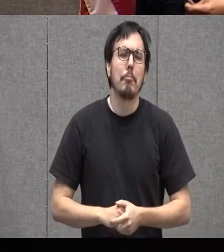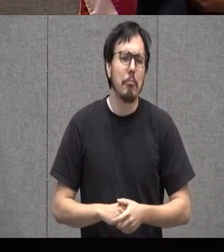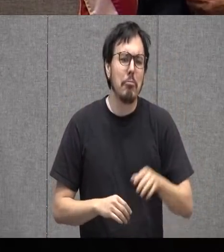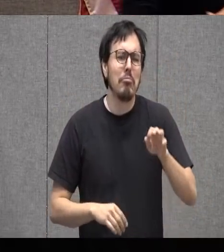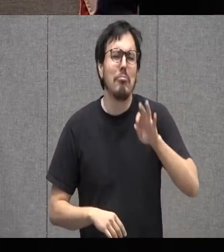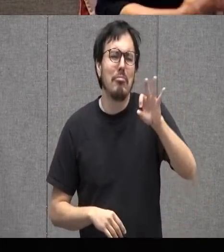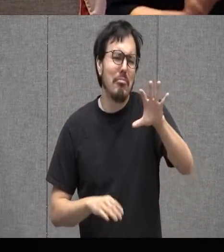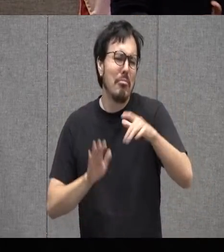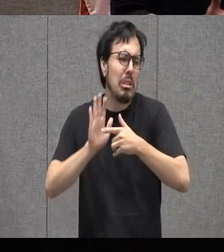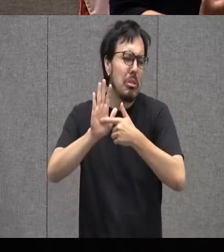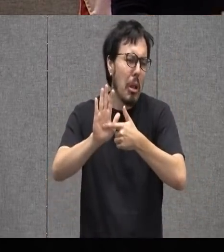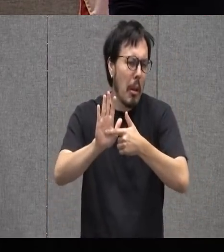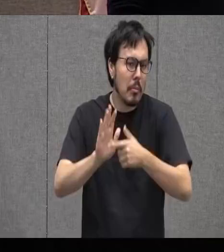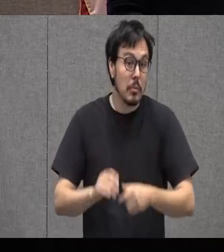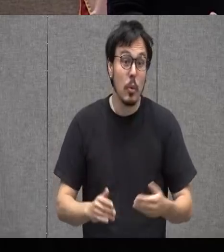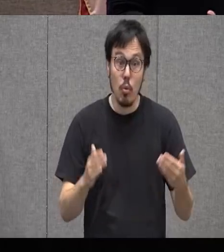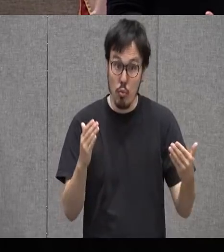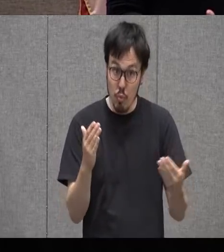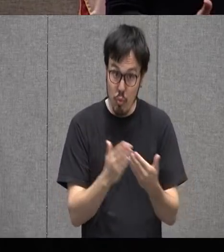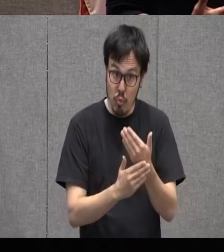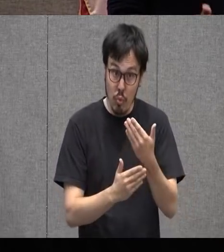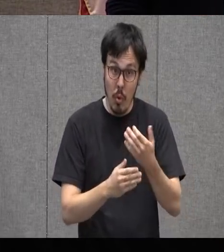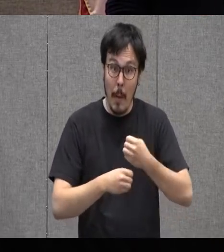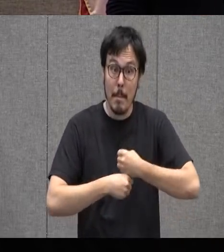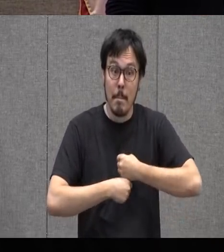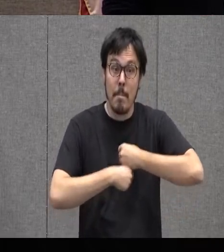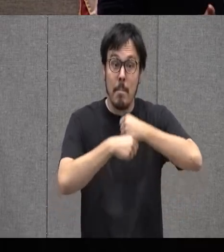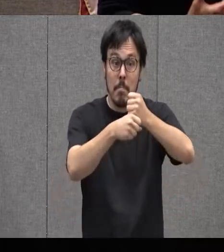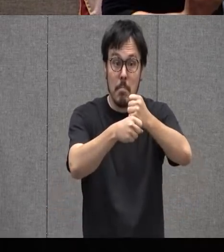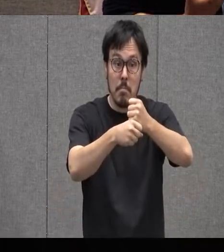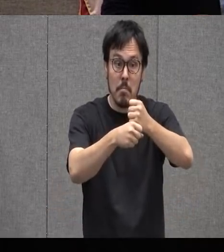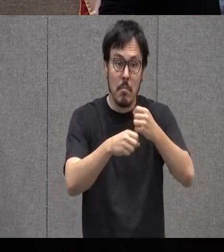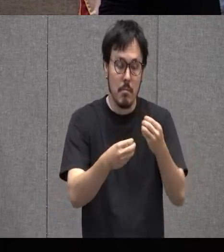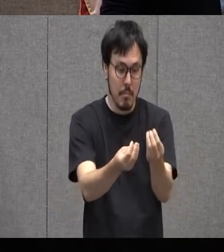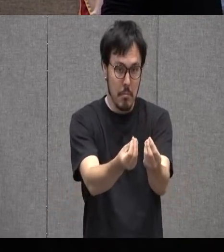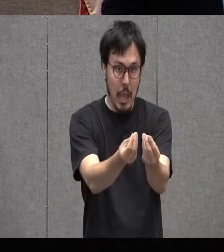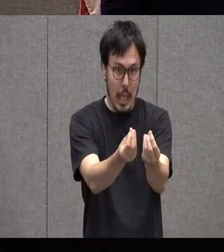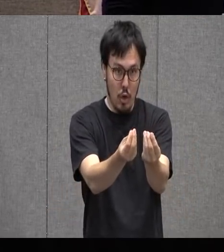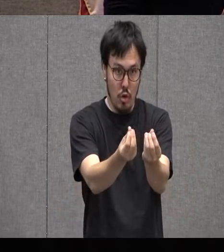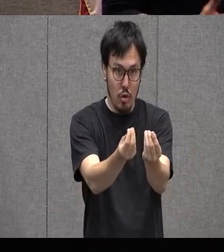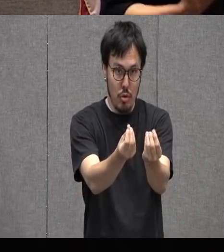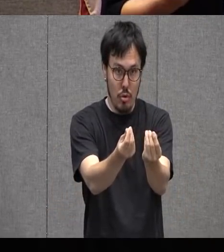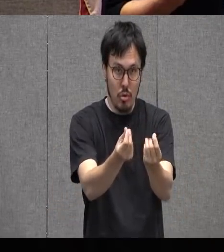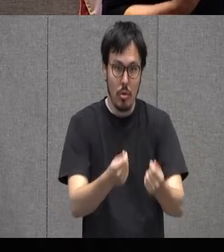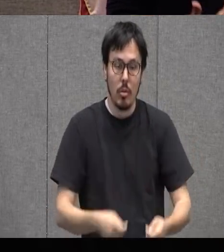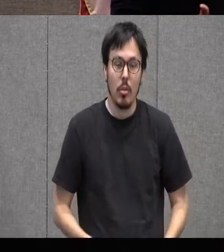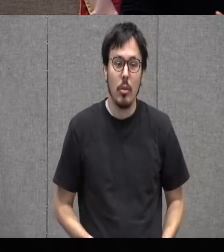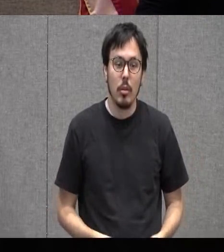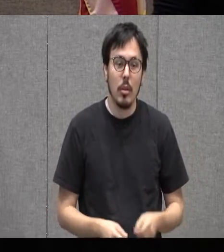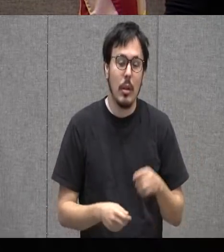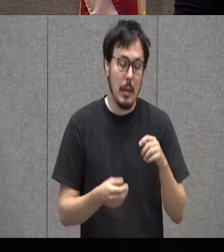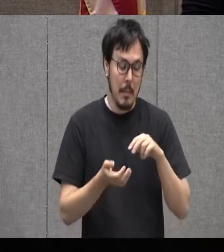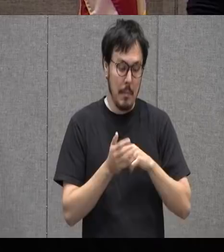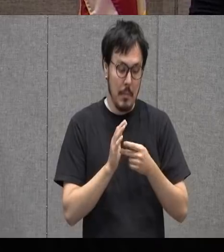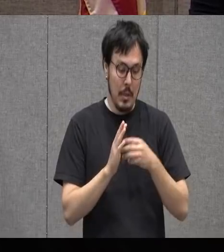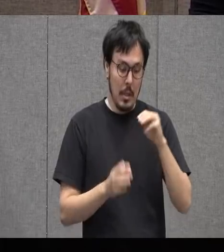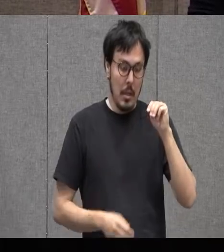whether new matter is forming or being made. So remember, matter is anything